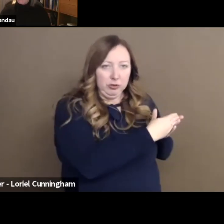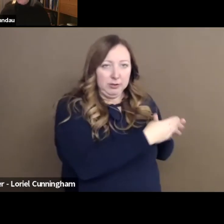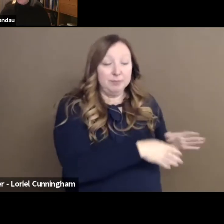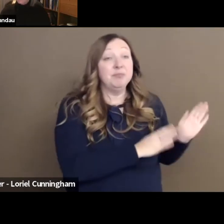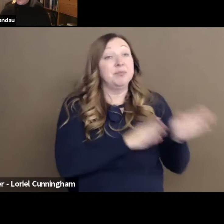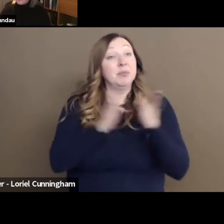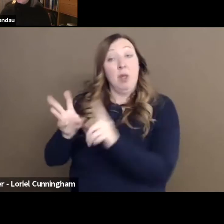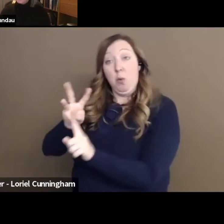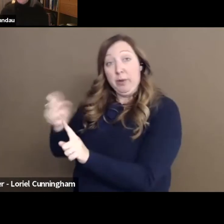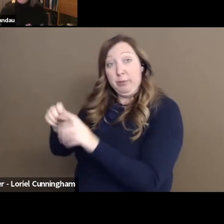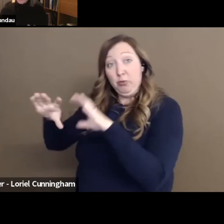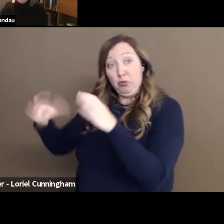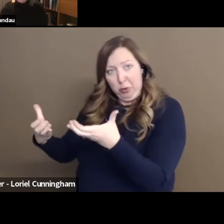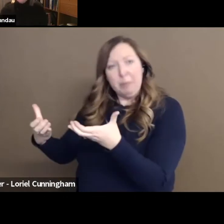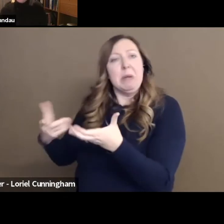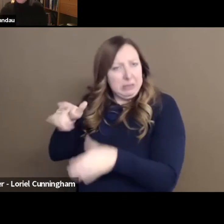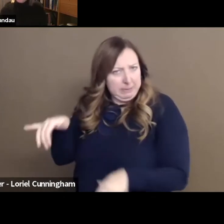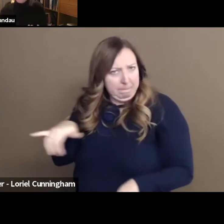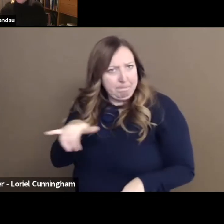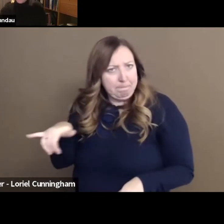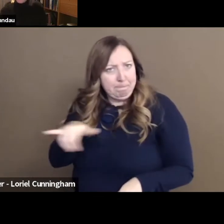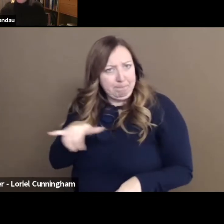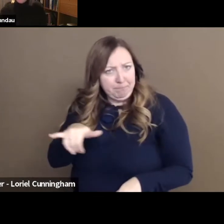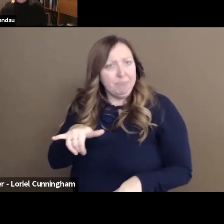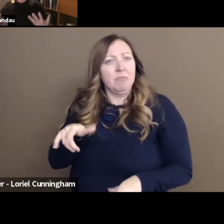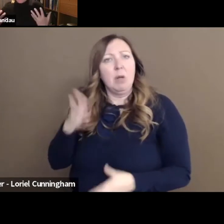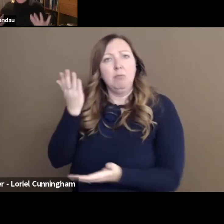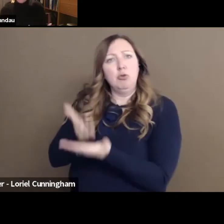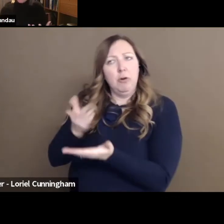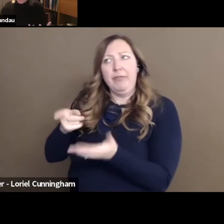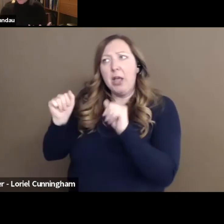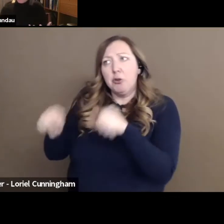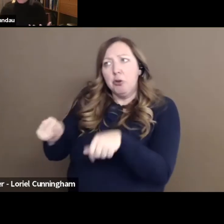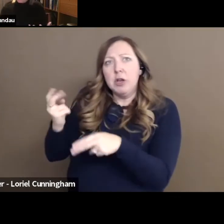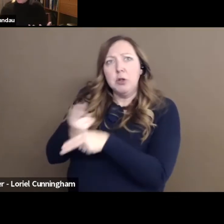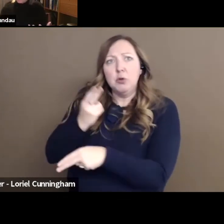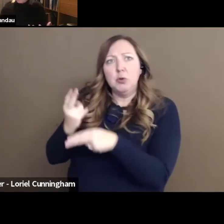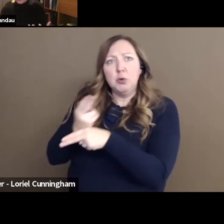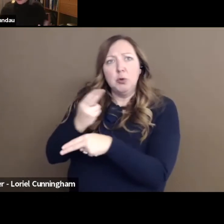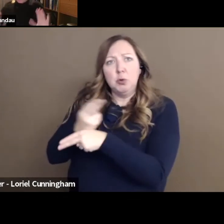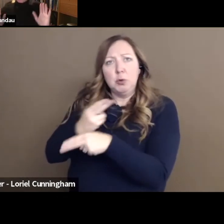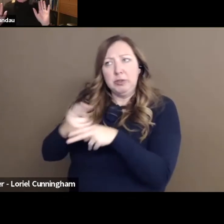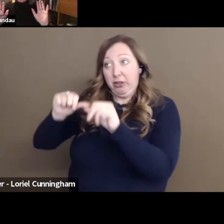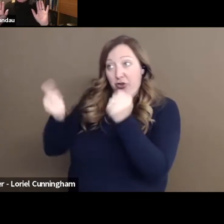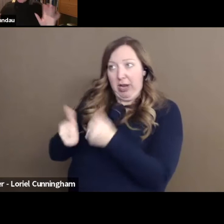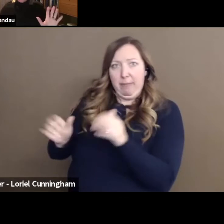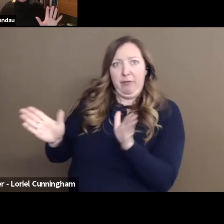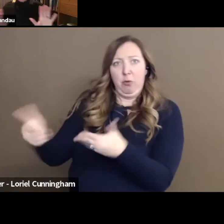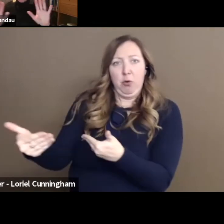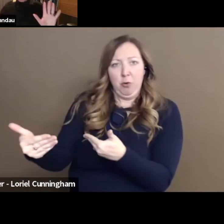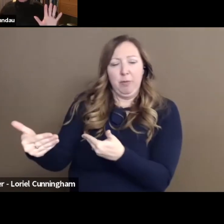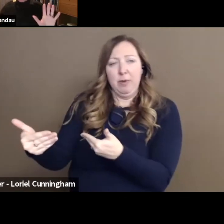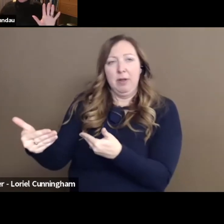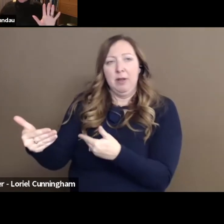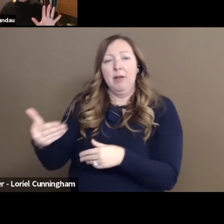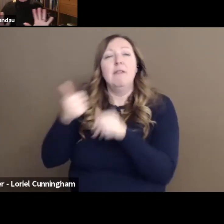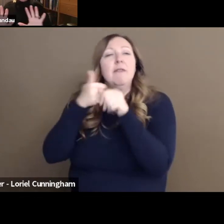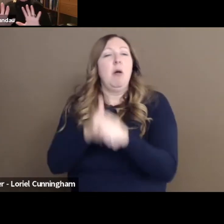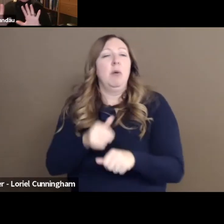quite well so they showed that they could use geometry as well in this new format that katrina used so good we've